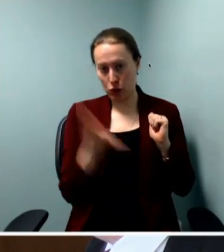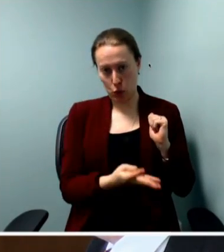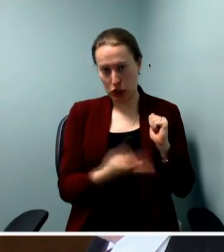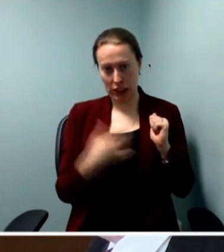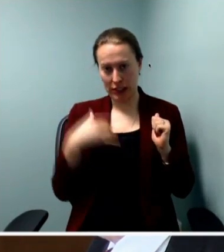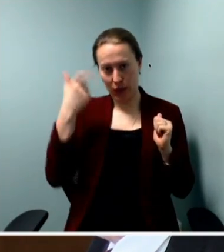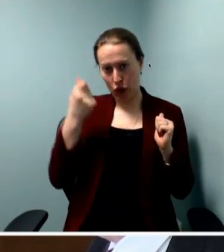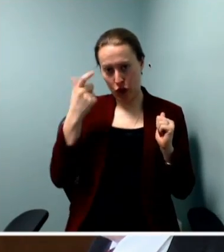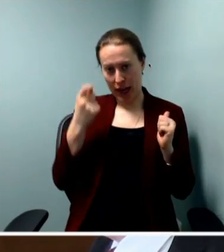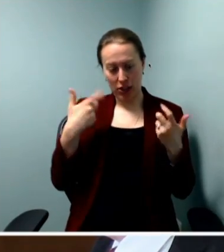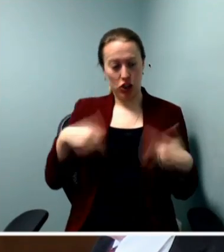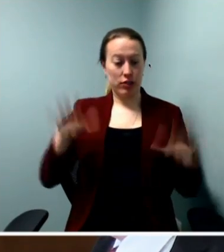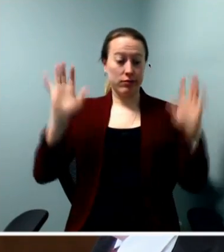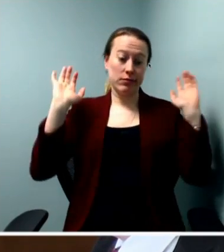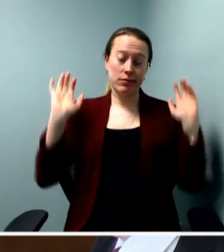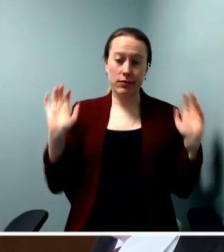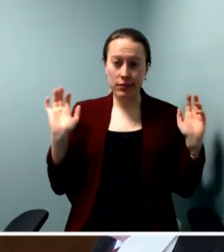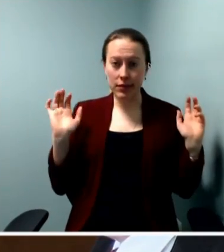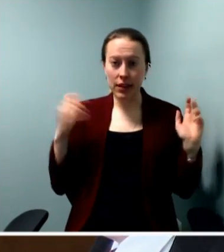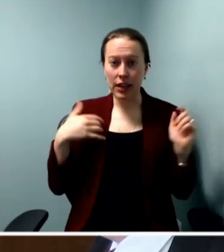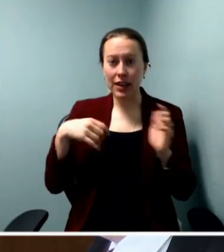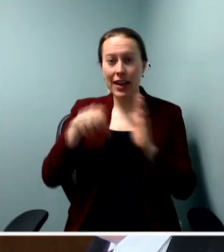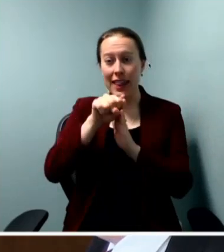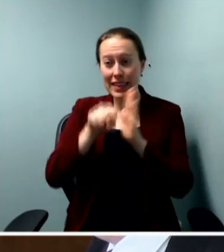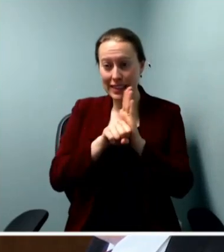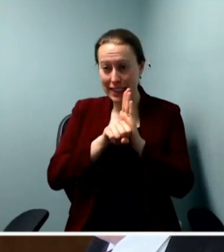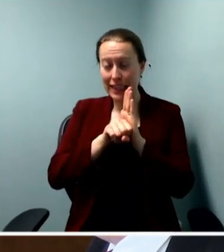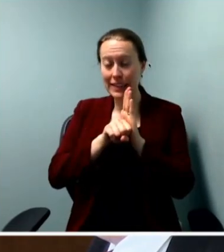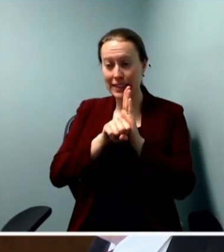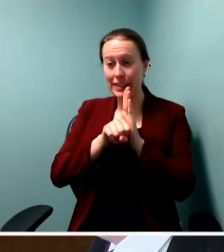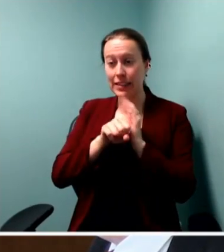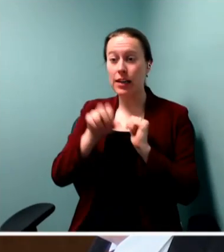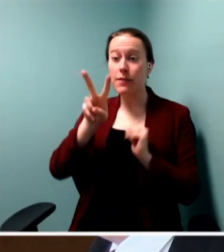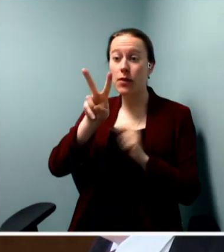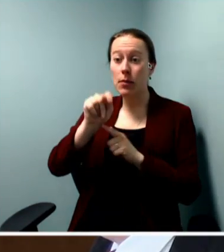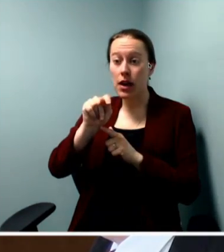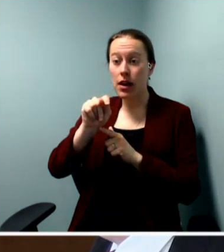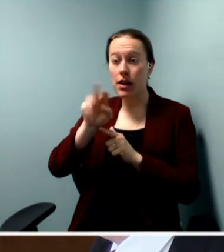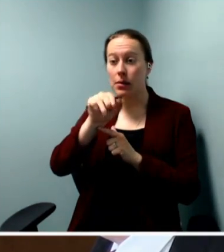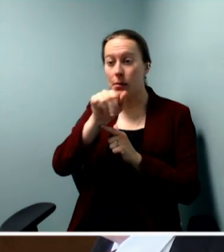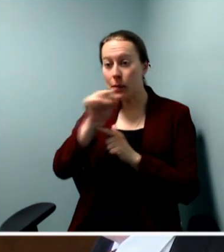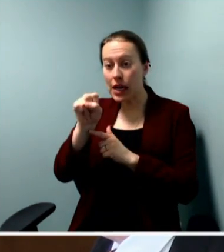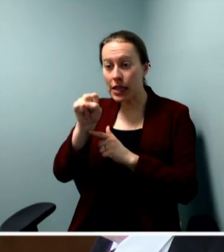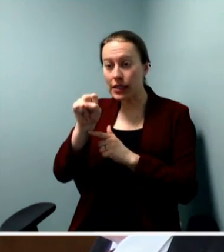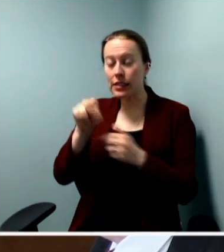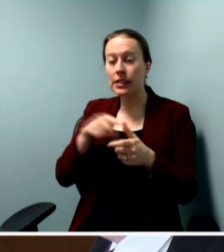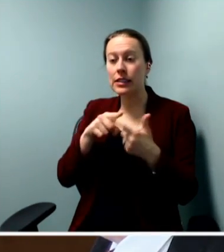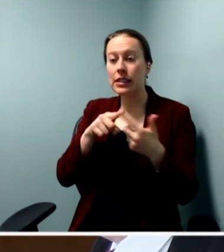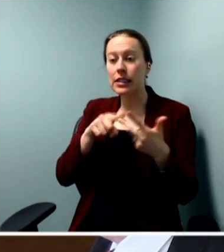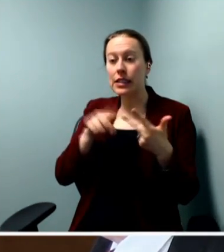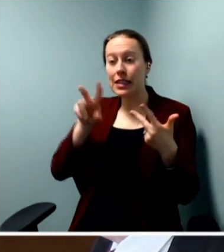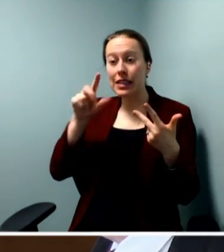then the states - Vermont, Massachusetts, California - you have your accessibility thing,